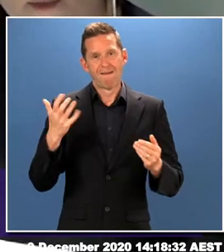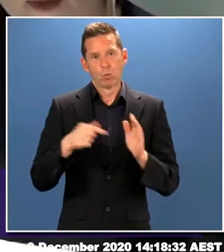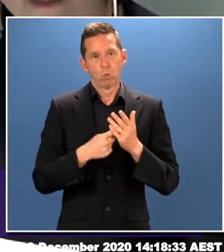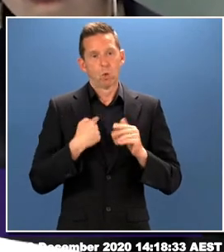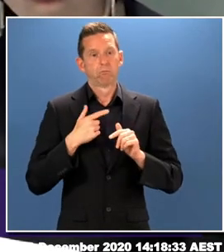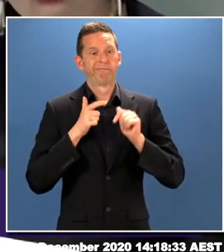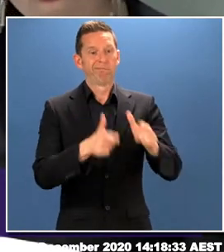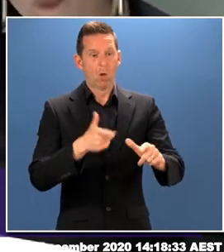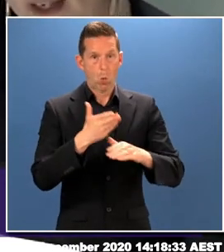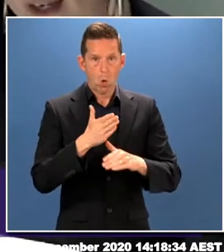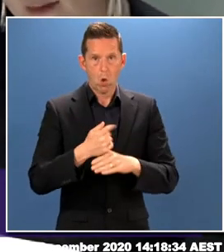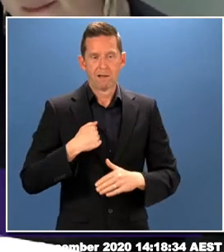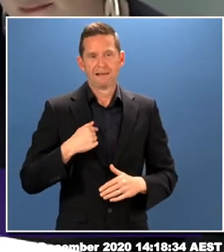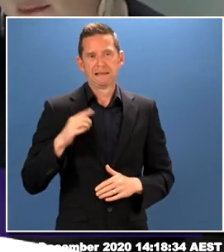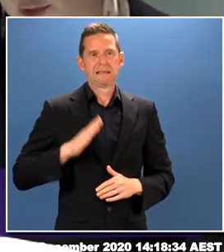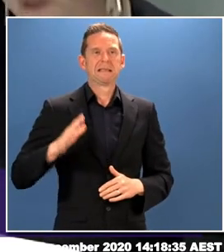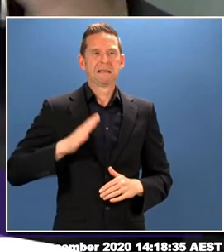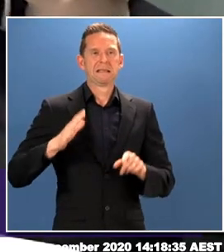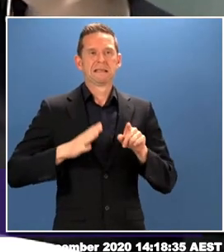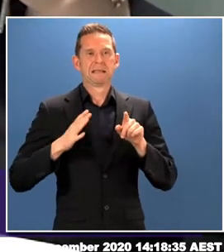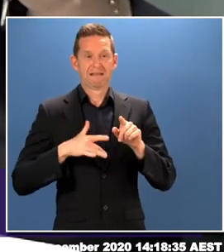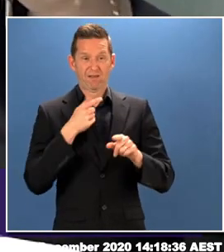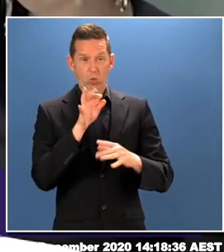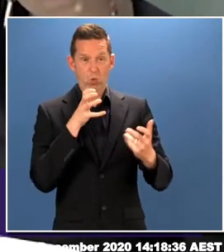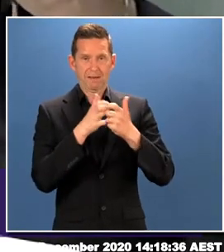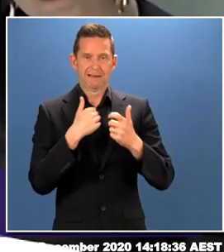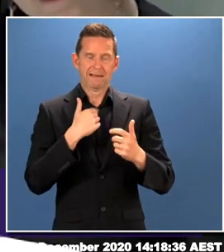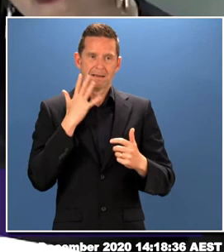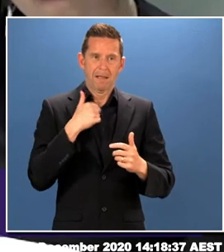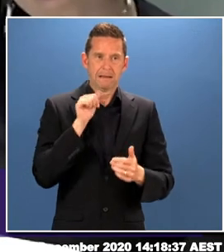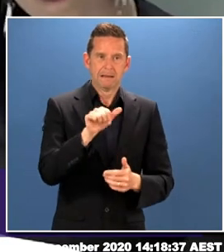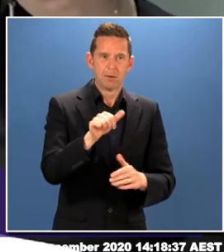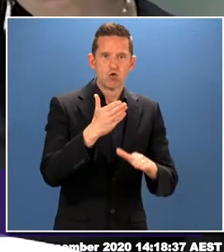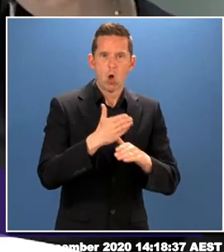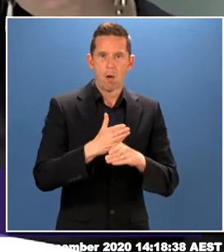a workplace that might not be suitable to them, which has mental health outcomes.